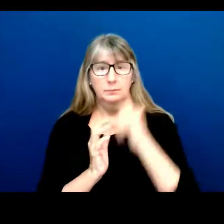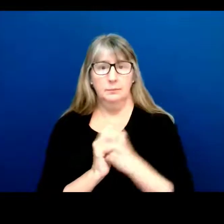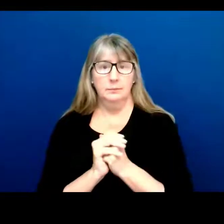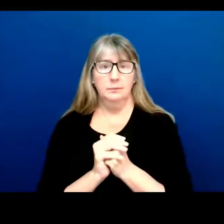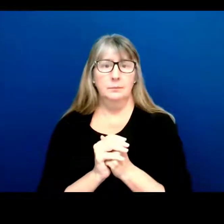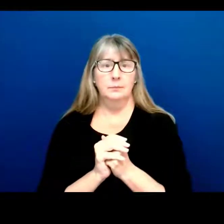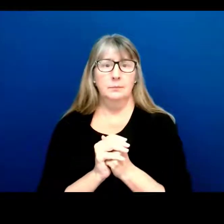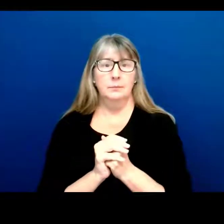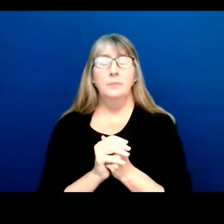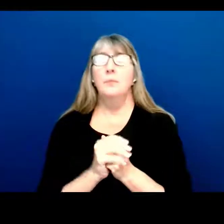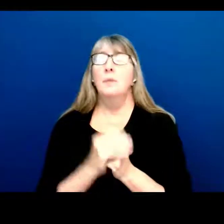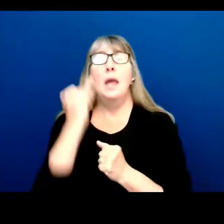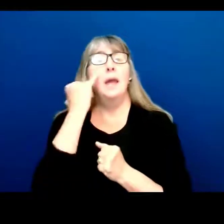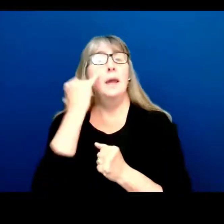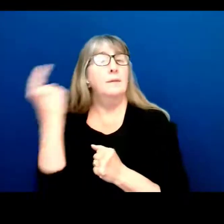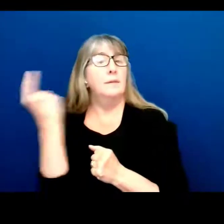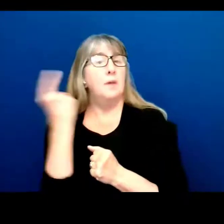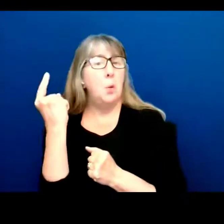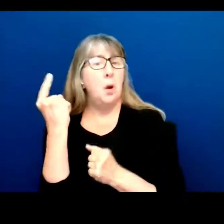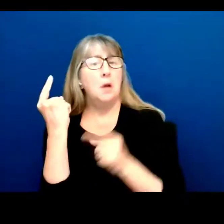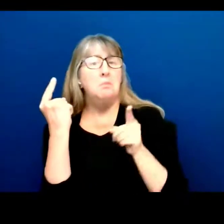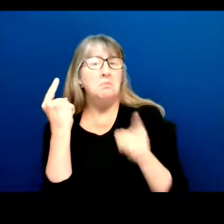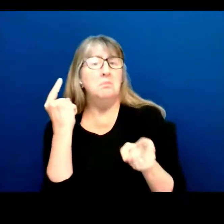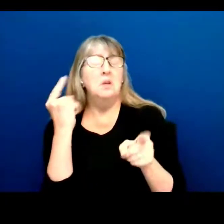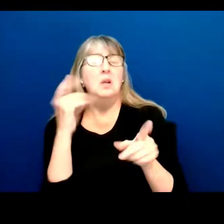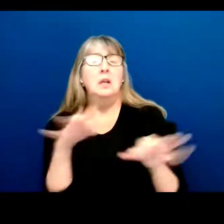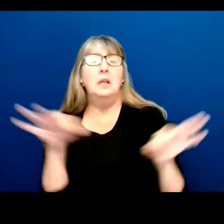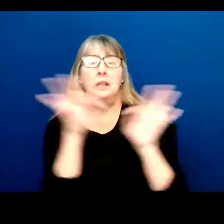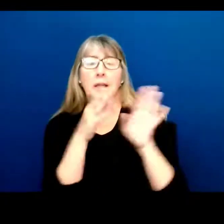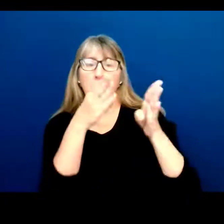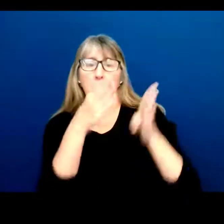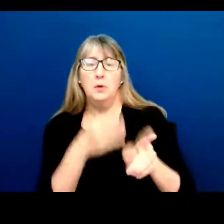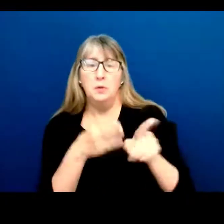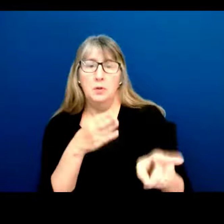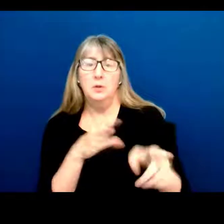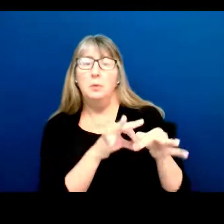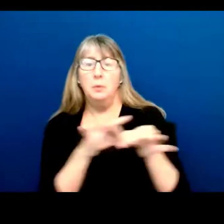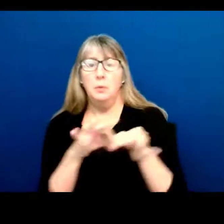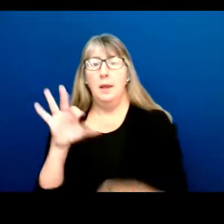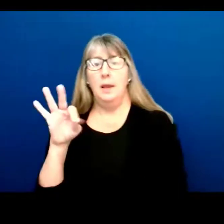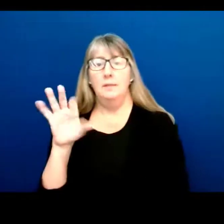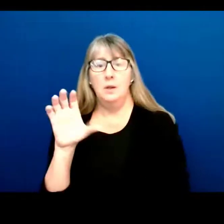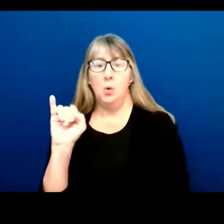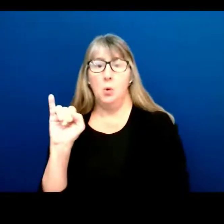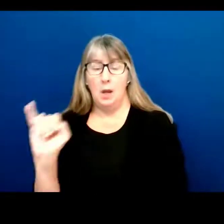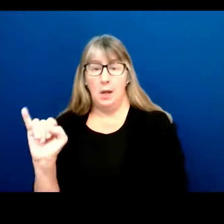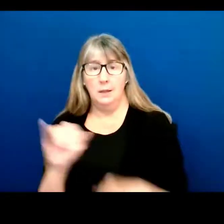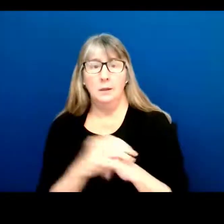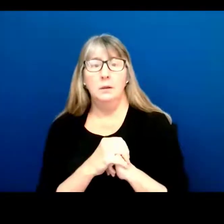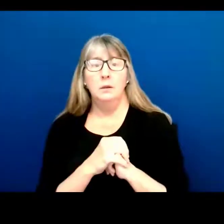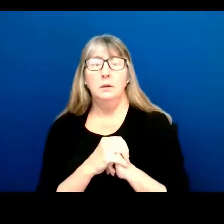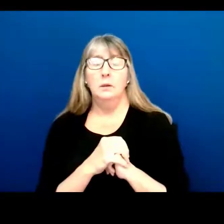"If a person is considered a key personnel under FCOI, does that mean they need to be listed